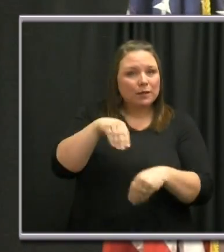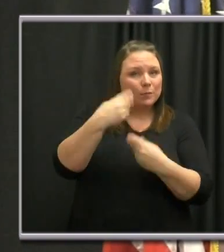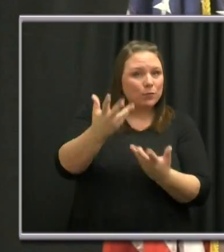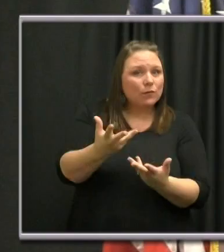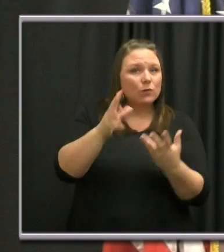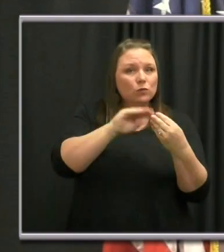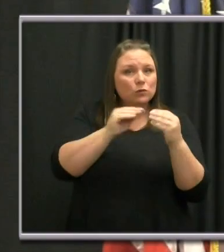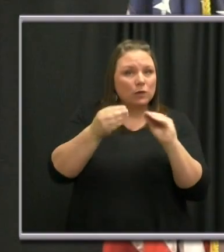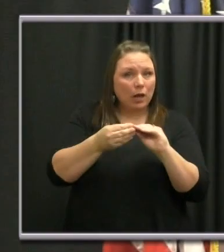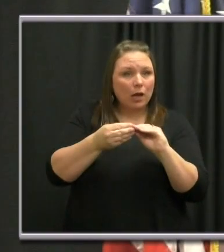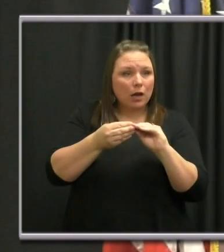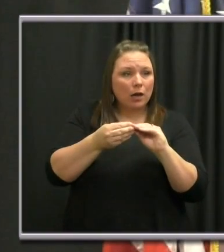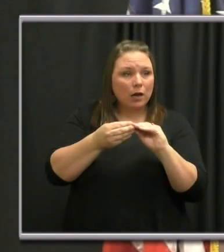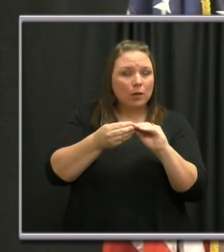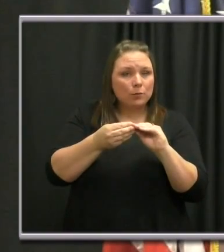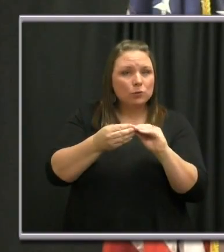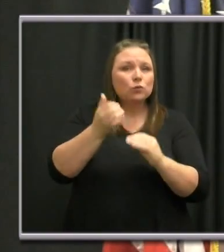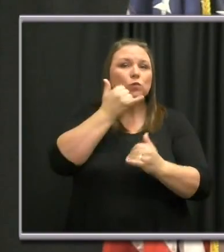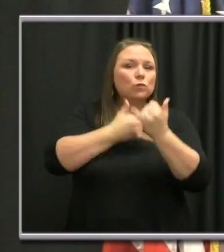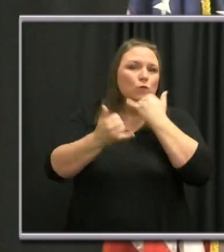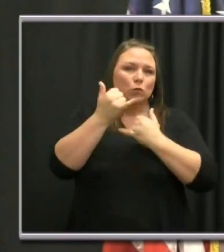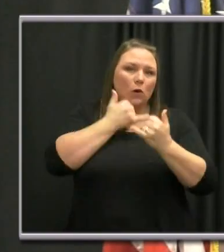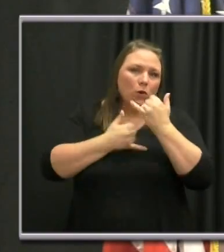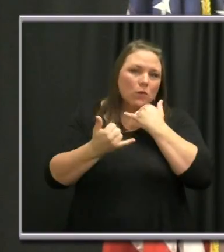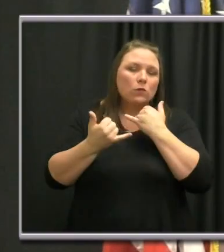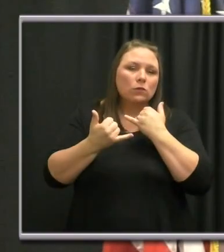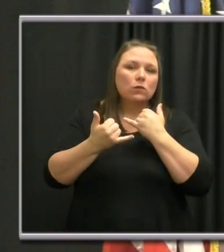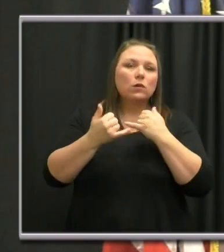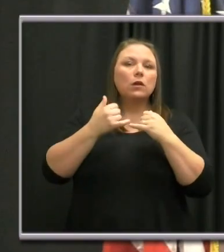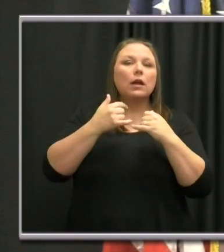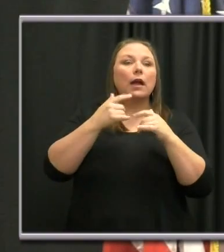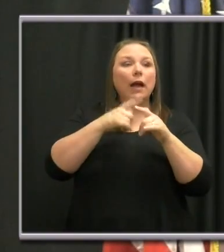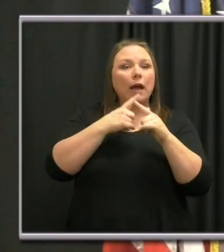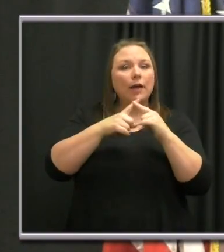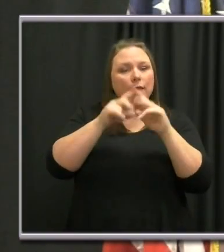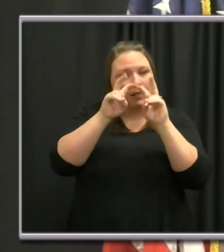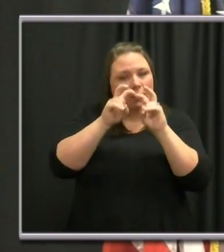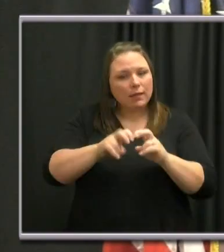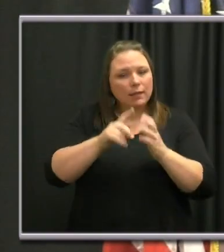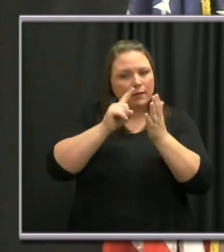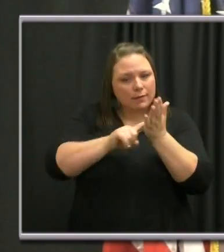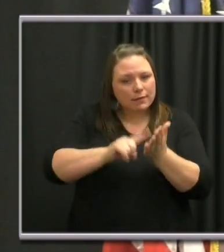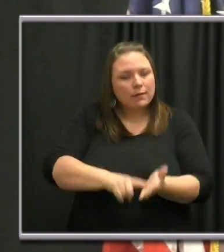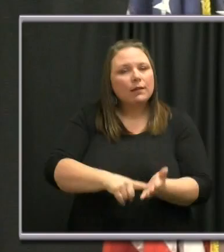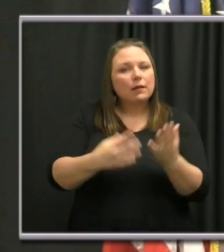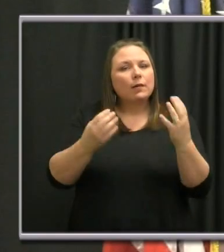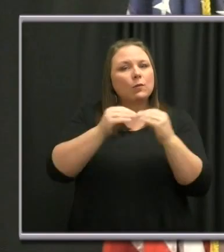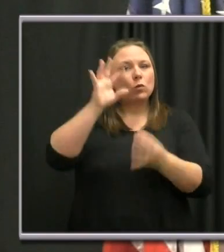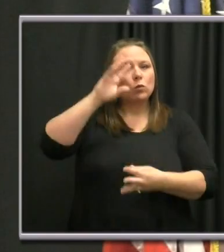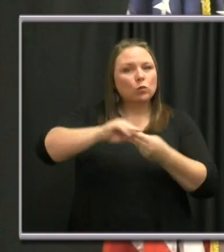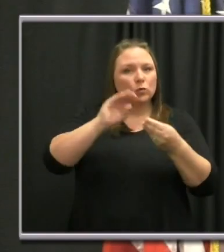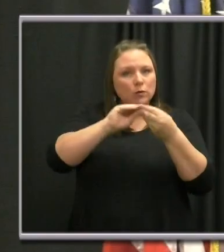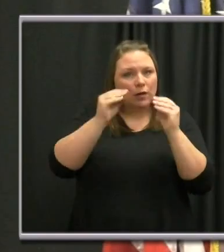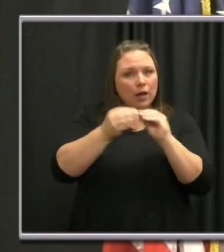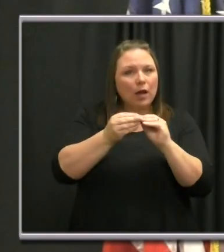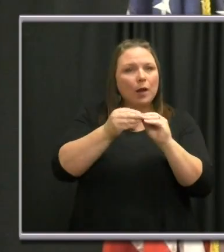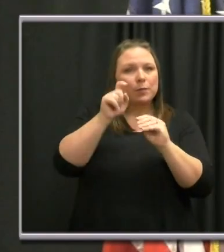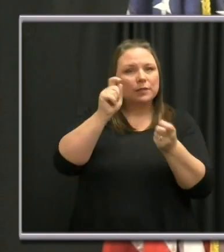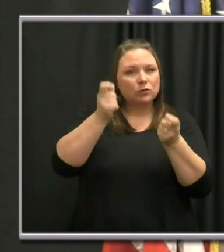AND THAT'S BECAUSE YESTERDAY WE PROVIDE YOU WITH. I DIDN'T KNOW IF OR SOME RAW NUMBERS RIGHT OFF THE BAT AND AFTER FURTHER